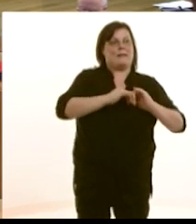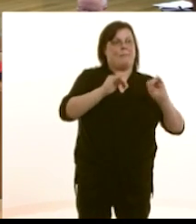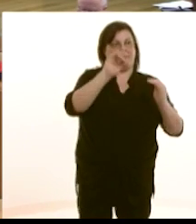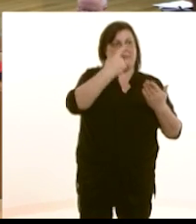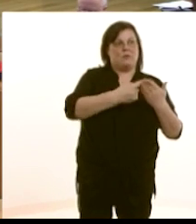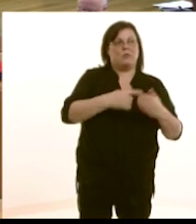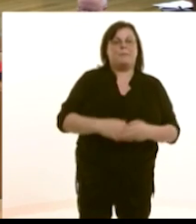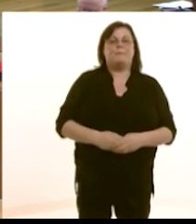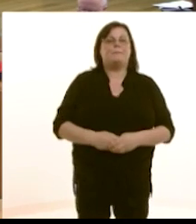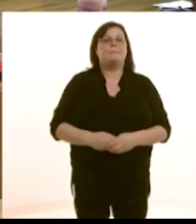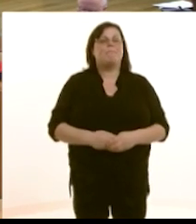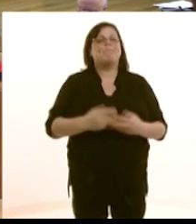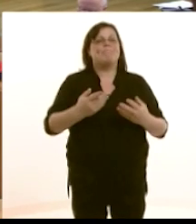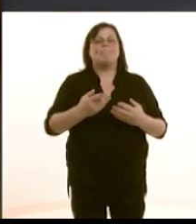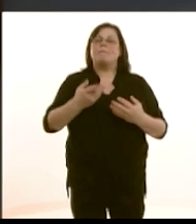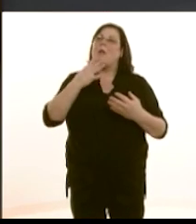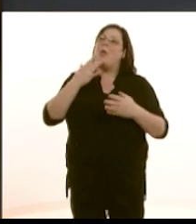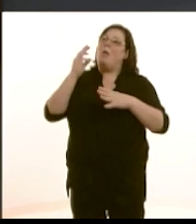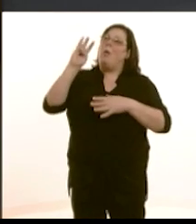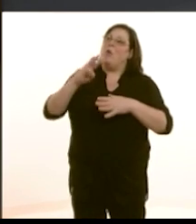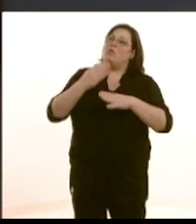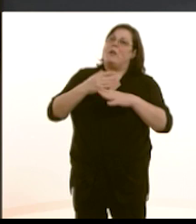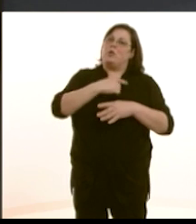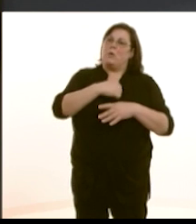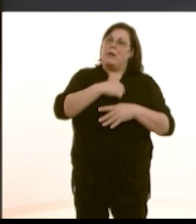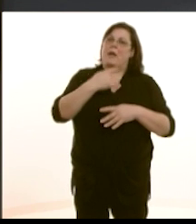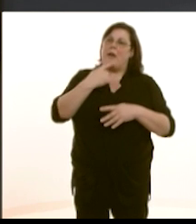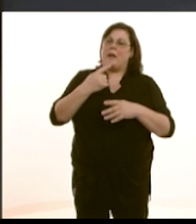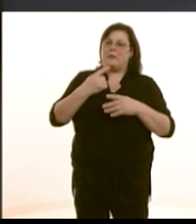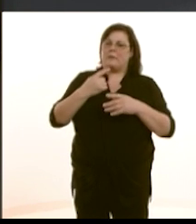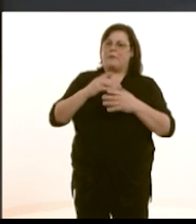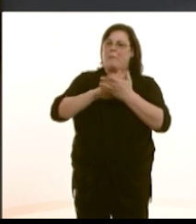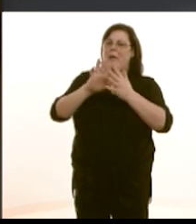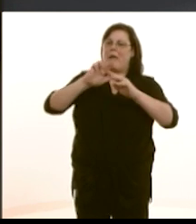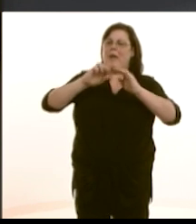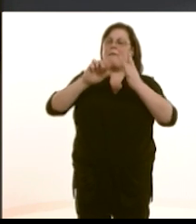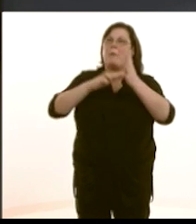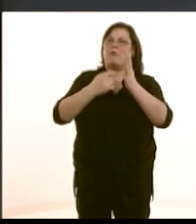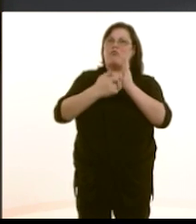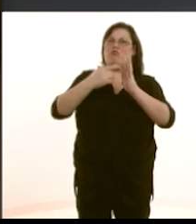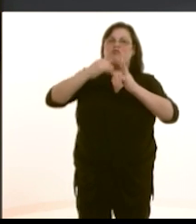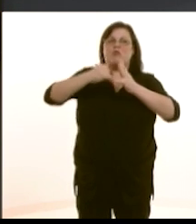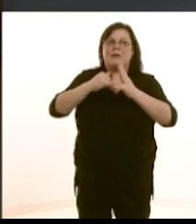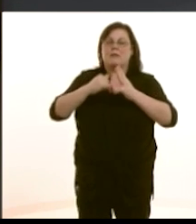The Wales Trades Union Congress released legal advice from Hefin Rees QC that states that the Gwyn R. Price: ëUK Governmentís conclusion